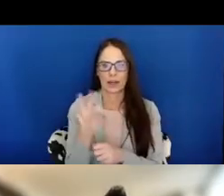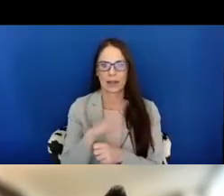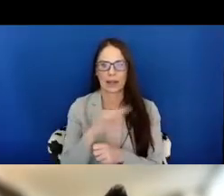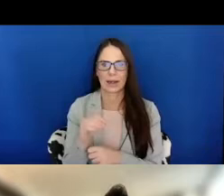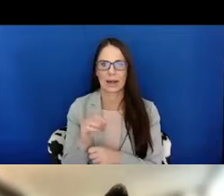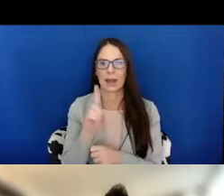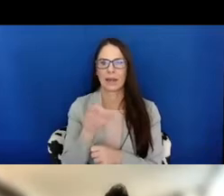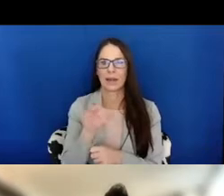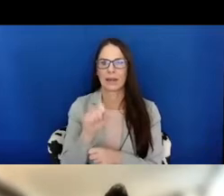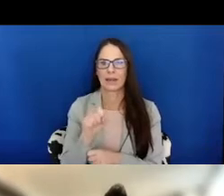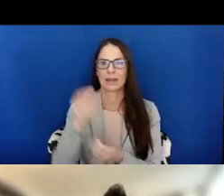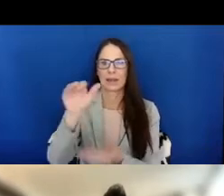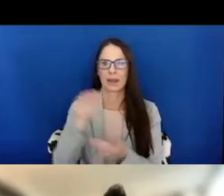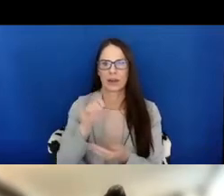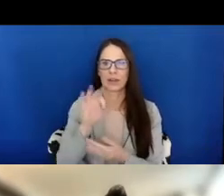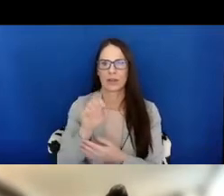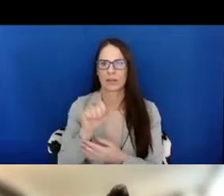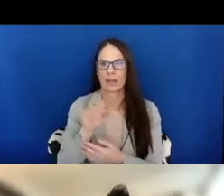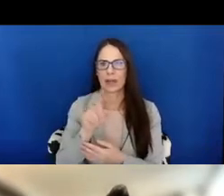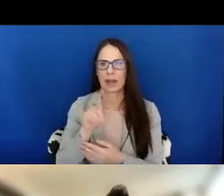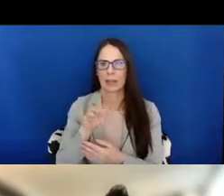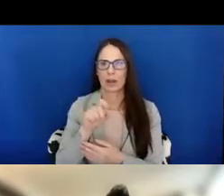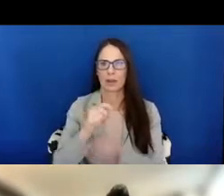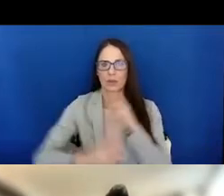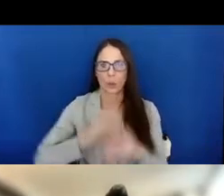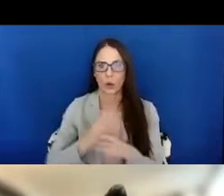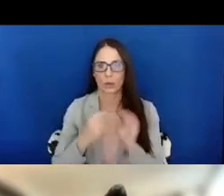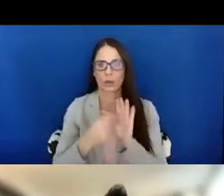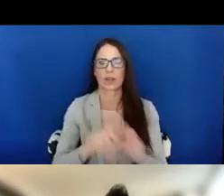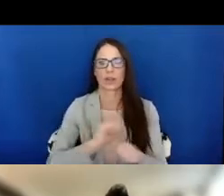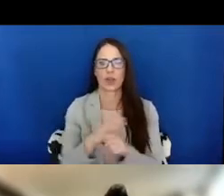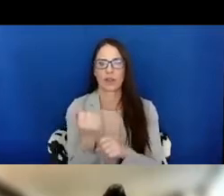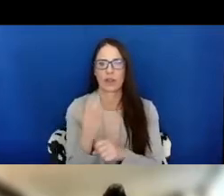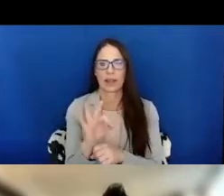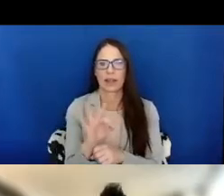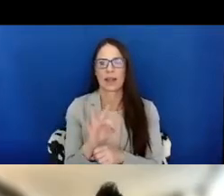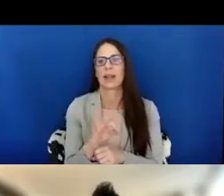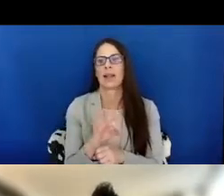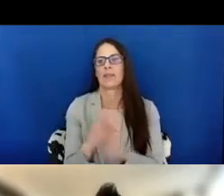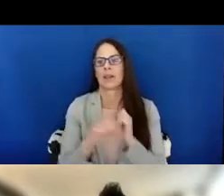ablest world, which presents covet 19 is extending the ways that a world organized around APR